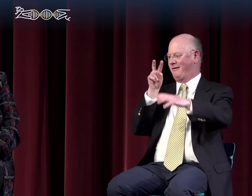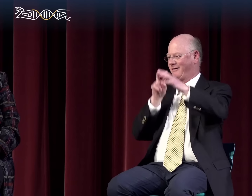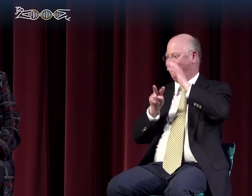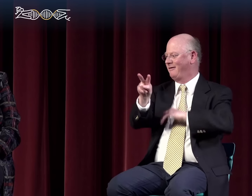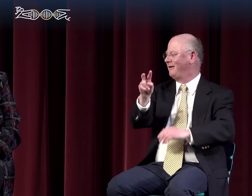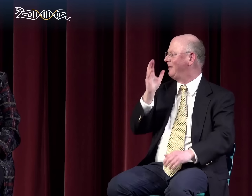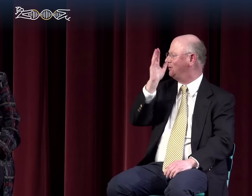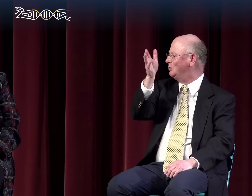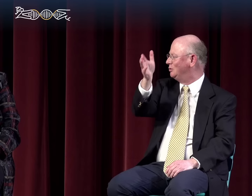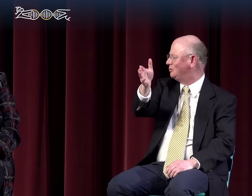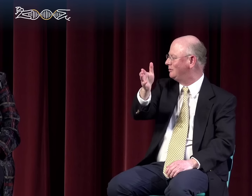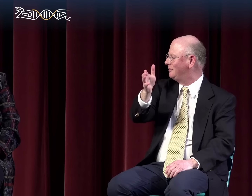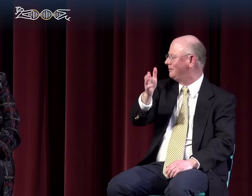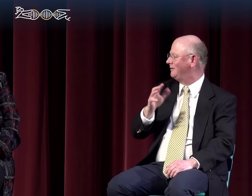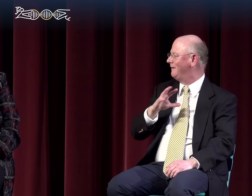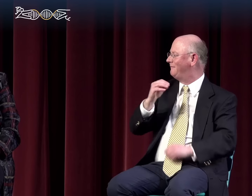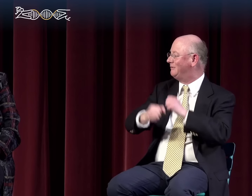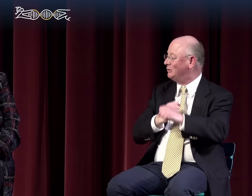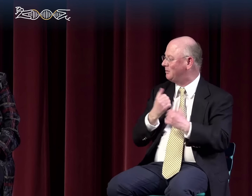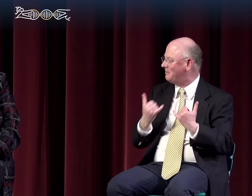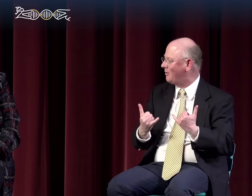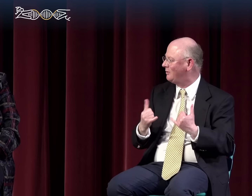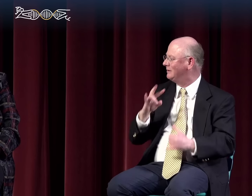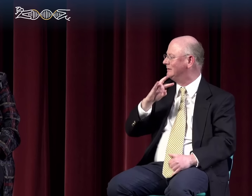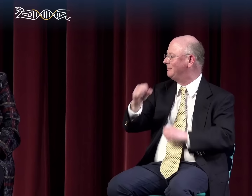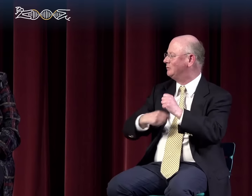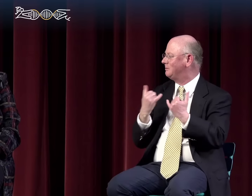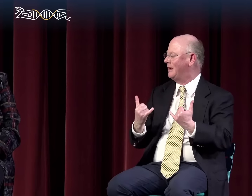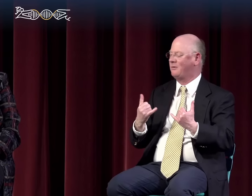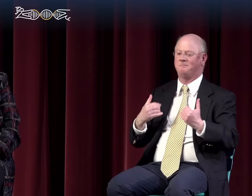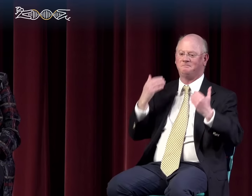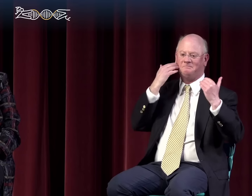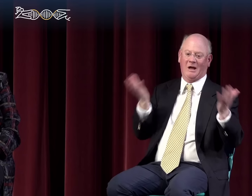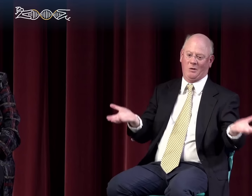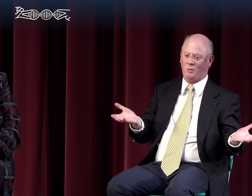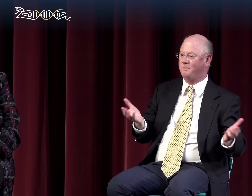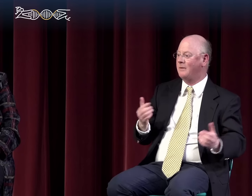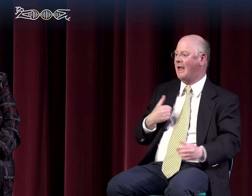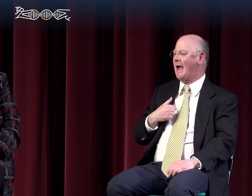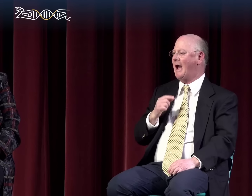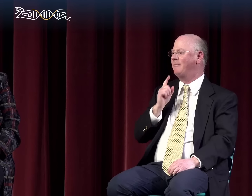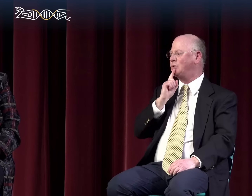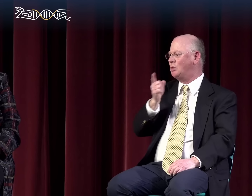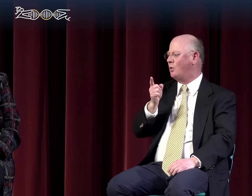We can't forecast the future 10 years from now, 70 years from now, I don't know, will we be here?